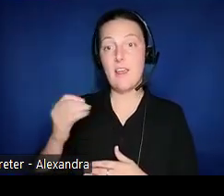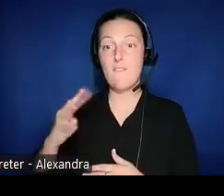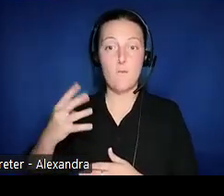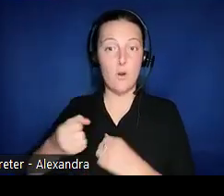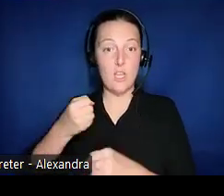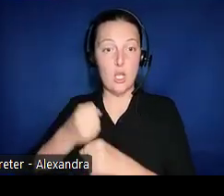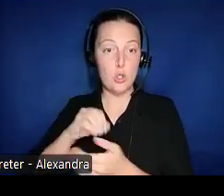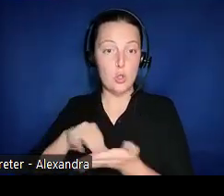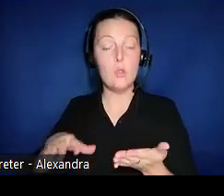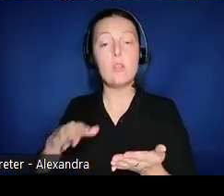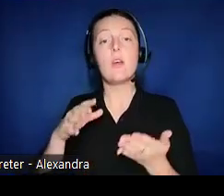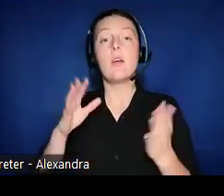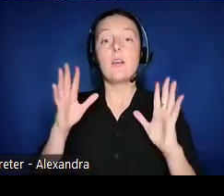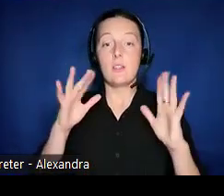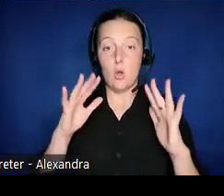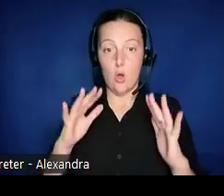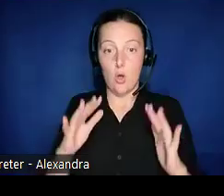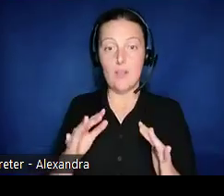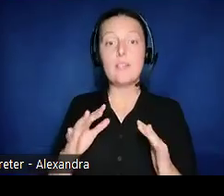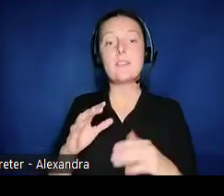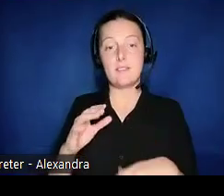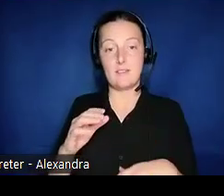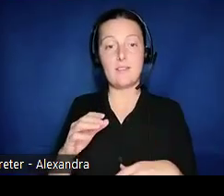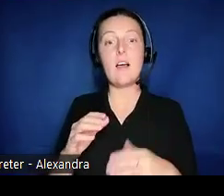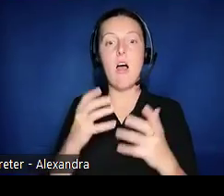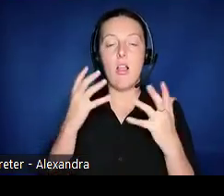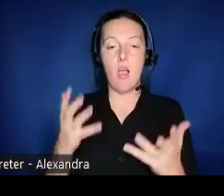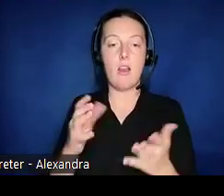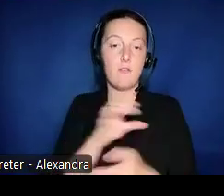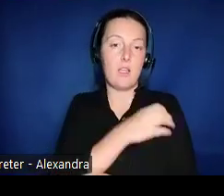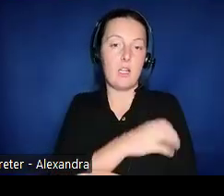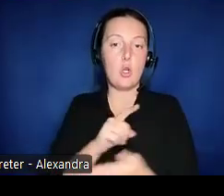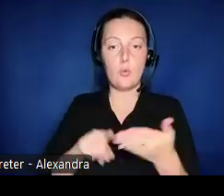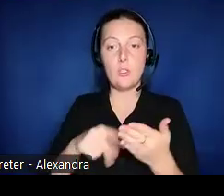excited to be doing even more uh looking forward uh we've just gotten additional funding for us